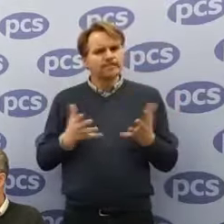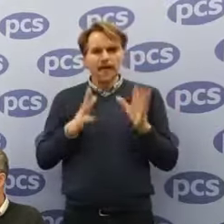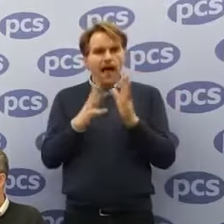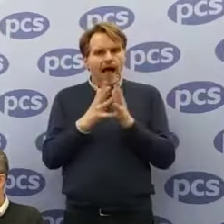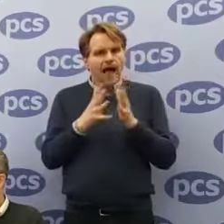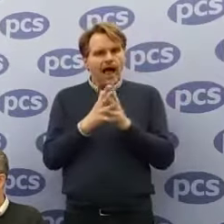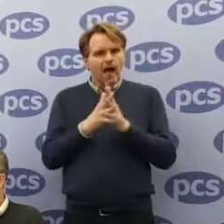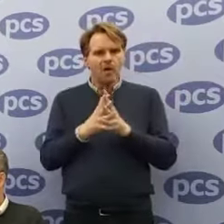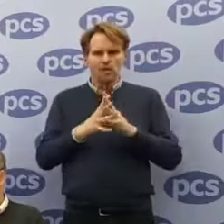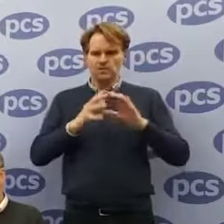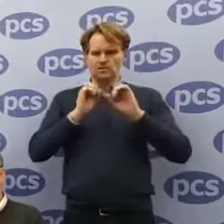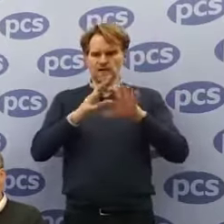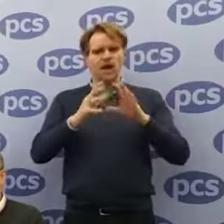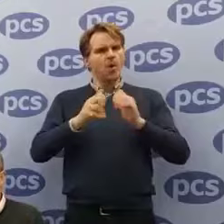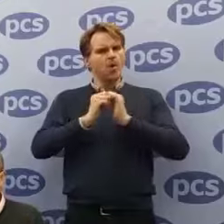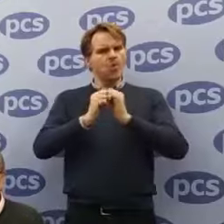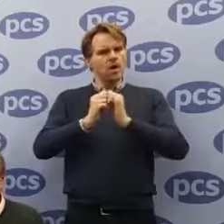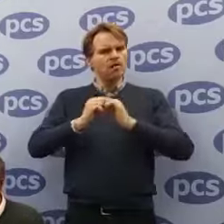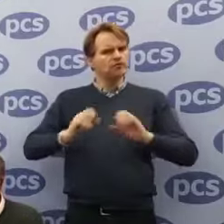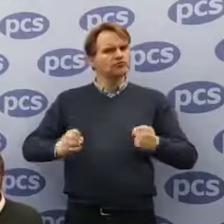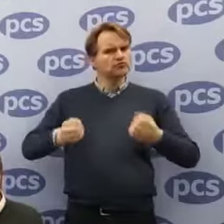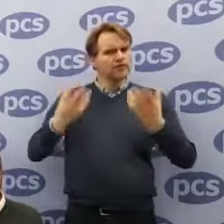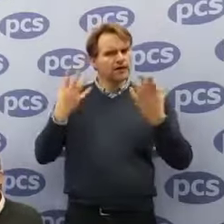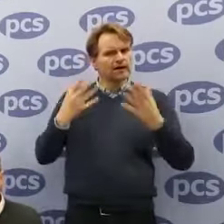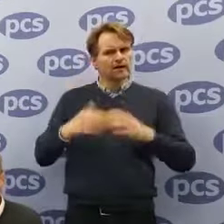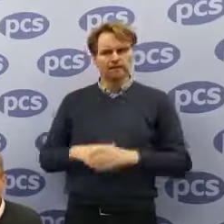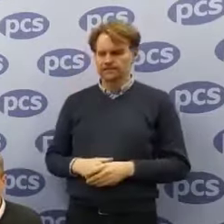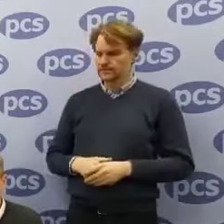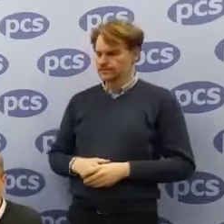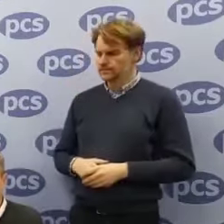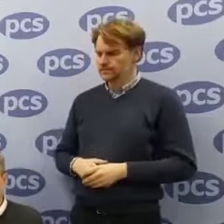taking strike action. Well certainly on the first question the